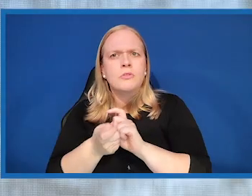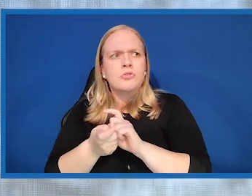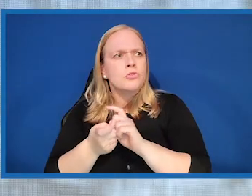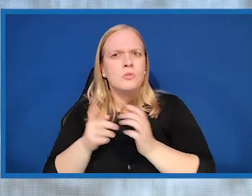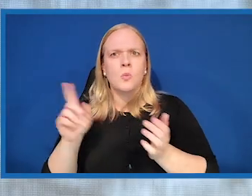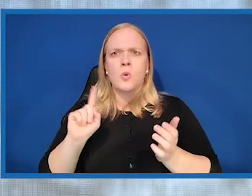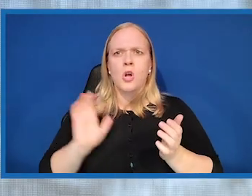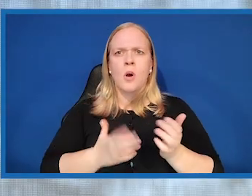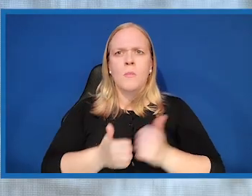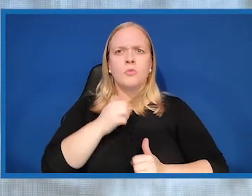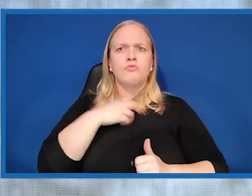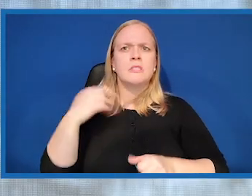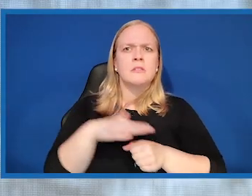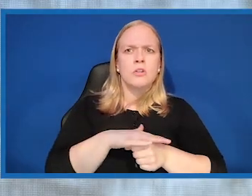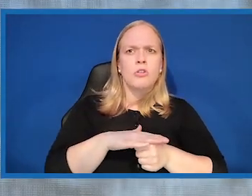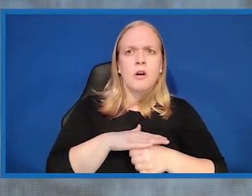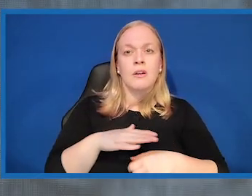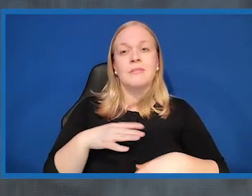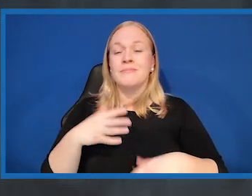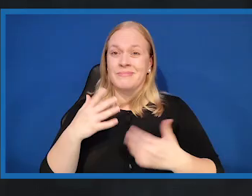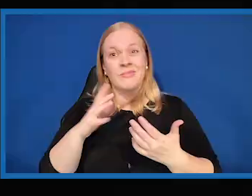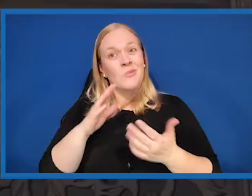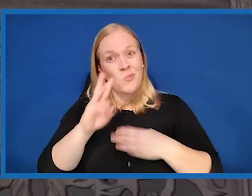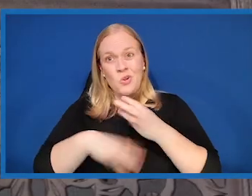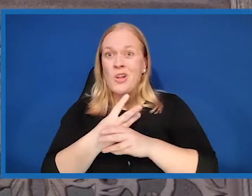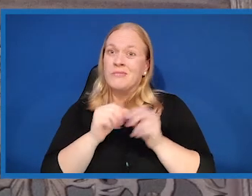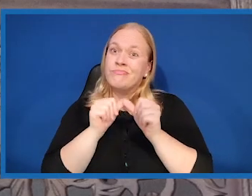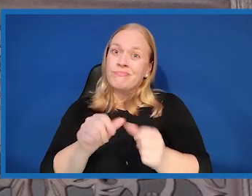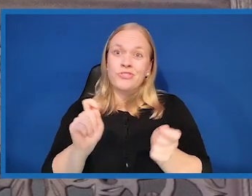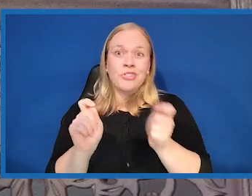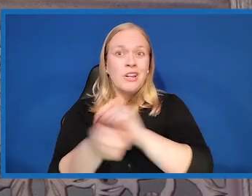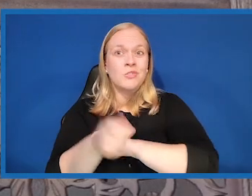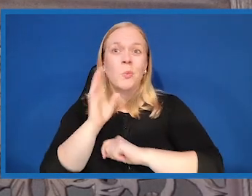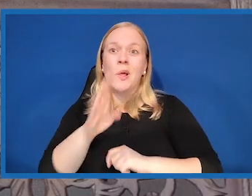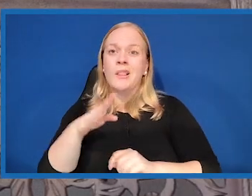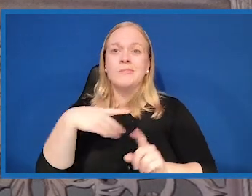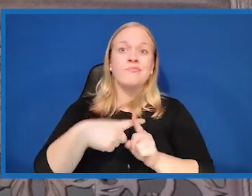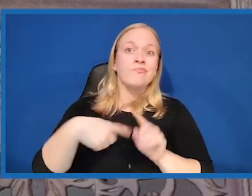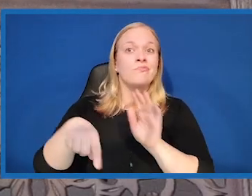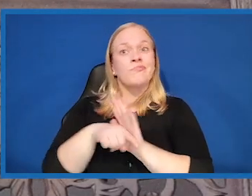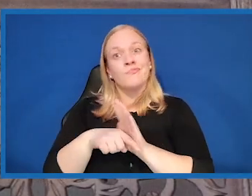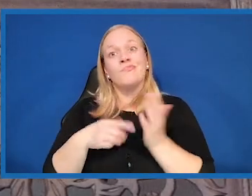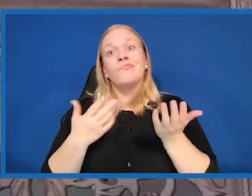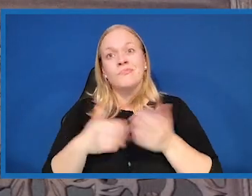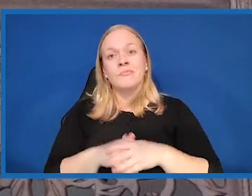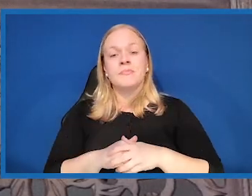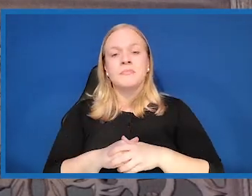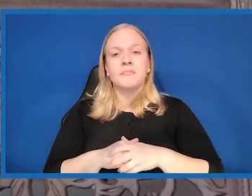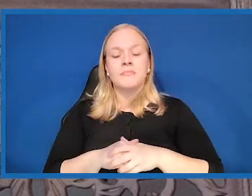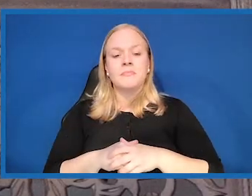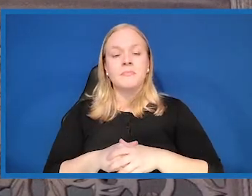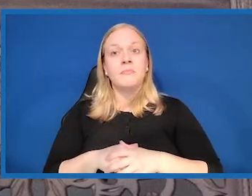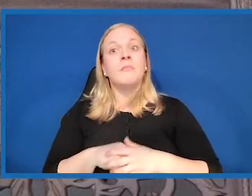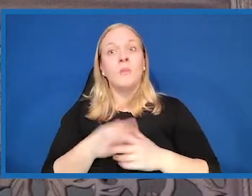EITHER FOR THE BETTER OR WORSE. FROM THE VANTAGE POINT OF SPACE, WE ARE ABLE TO MONITOR AND SEE CHANGES ACROSS